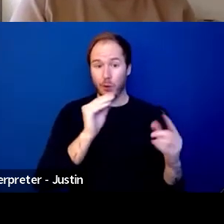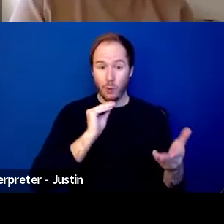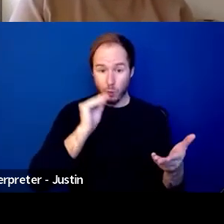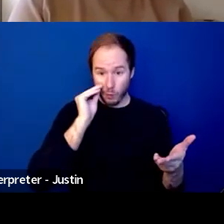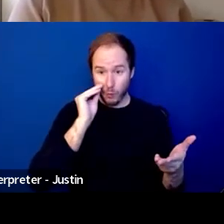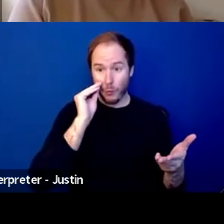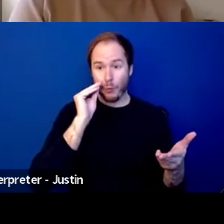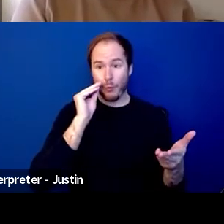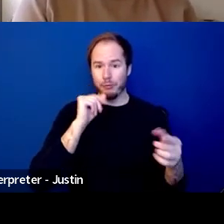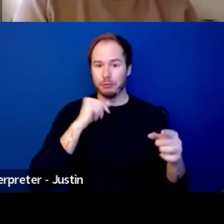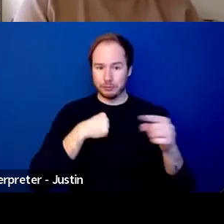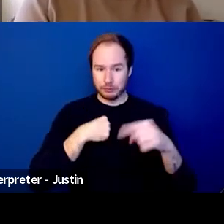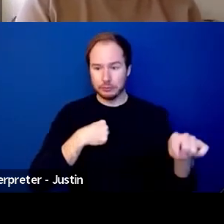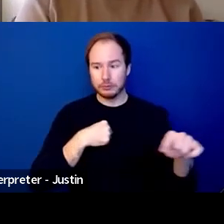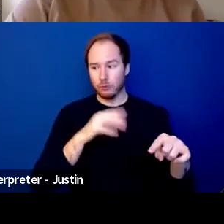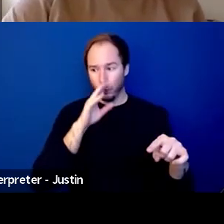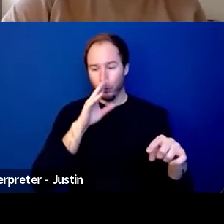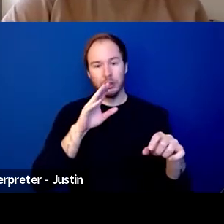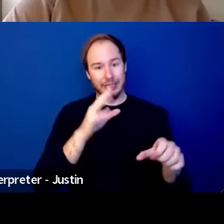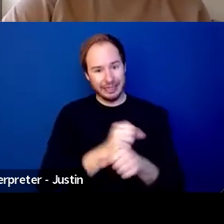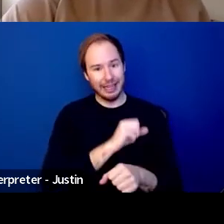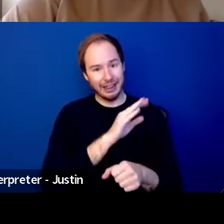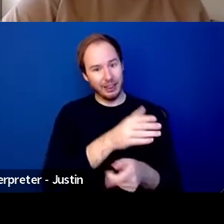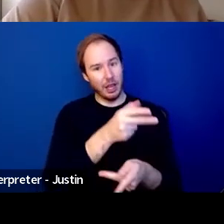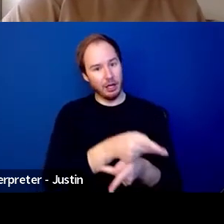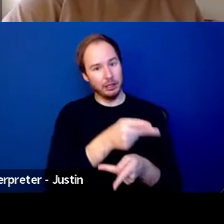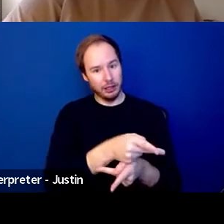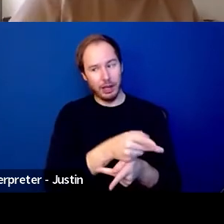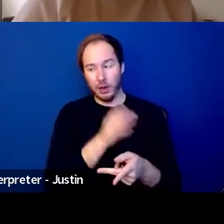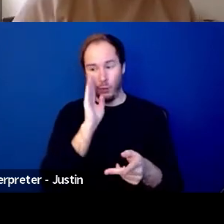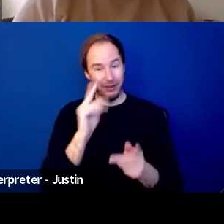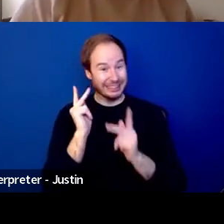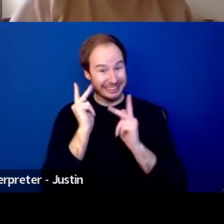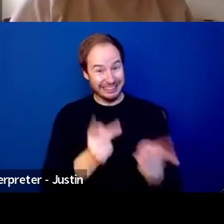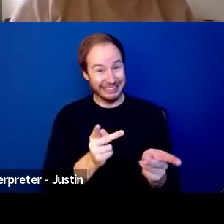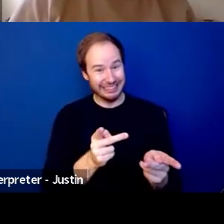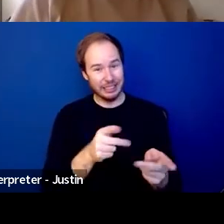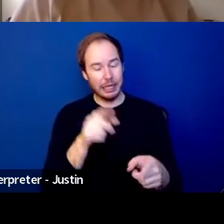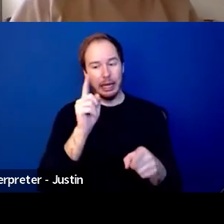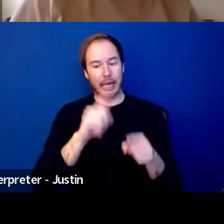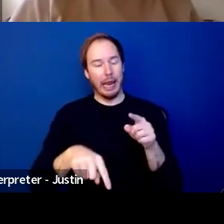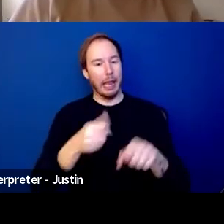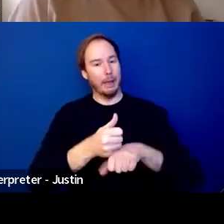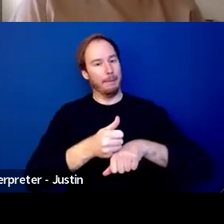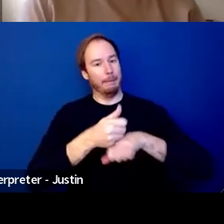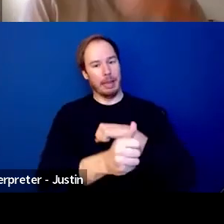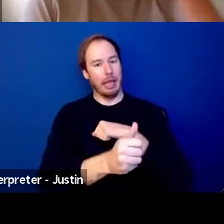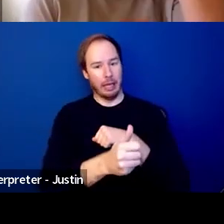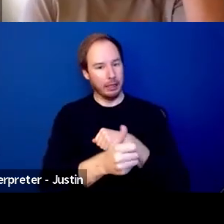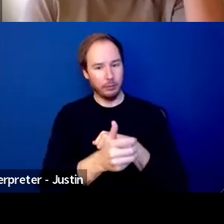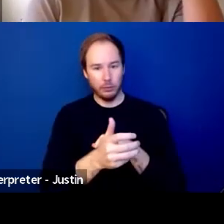they're getting the care, right? And they're getting seen. And they're not gonna, blame is not gonna be put on them for